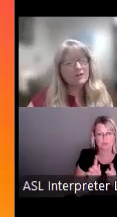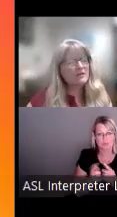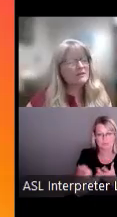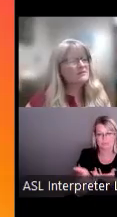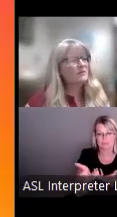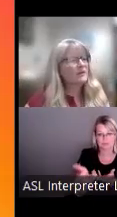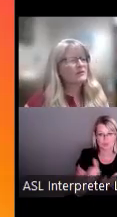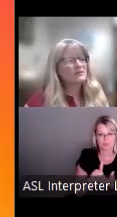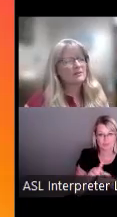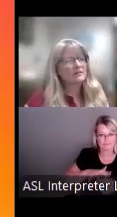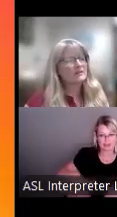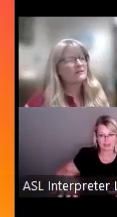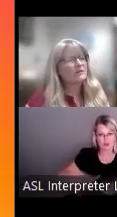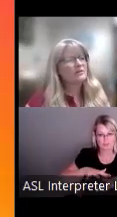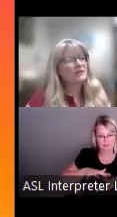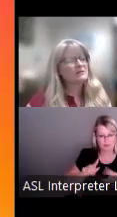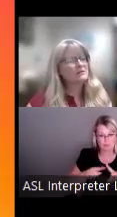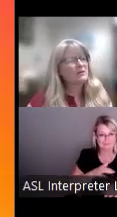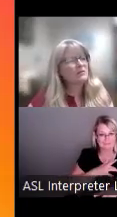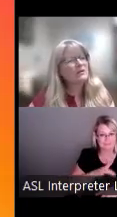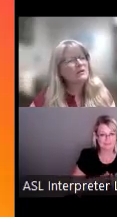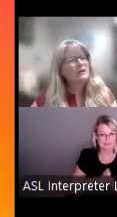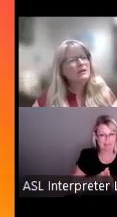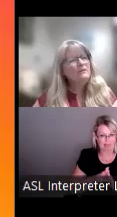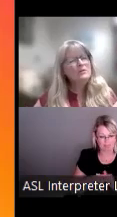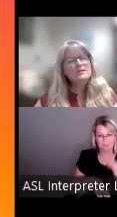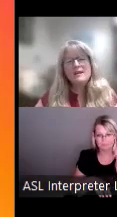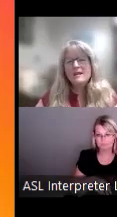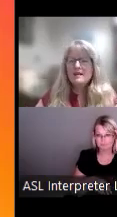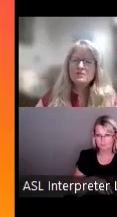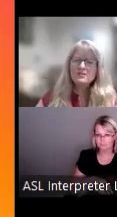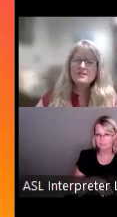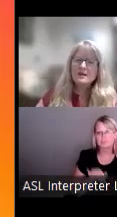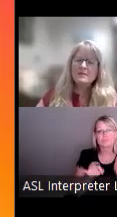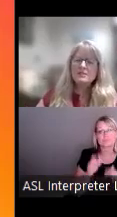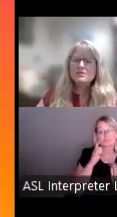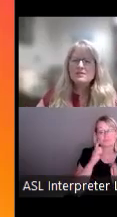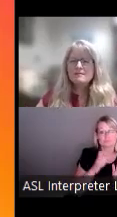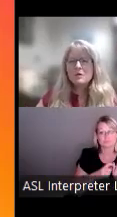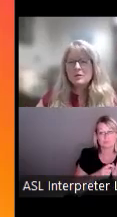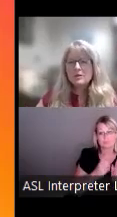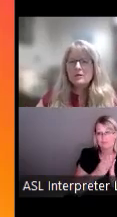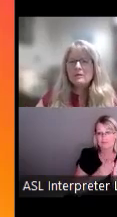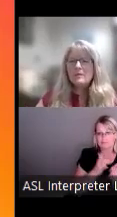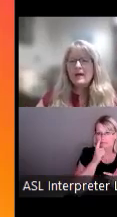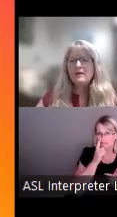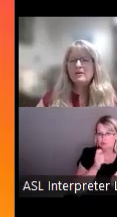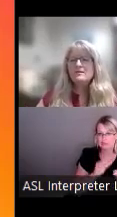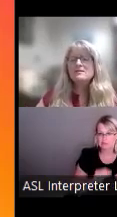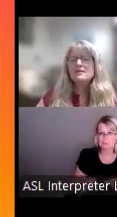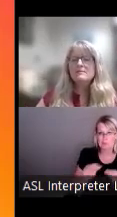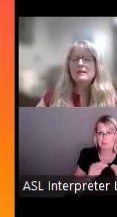environment when they're typically developing, and so if you're seeing just some interesting motor patterns that